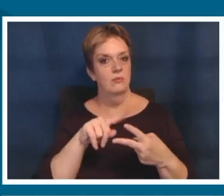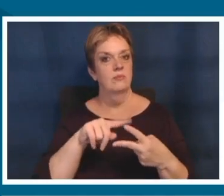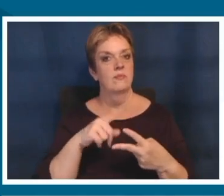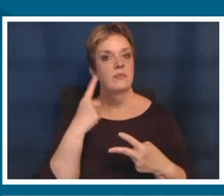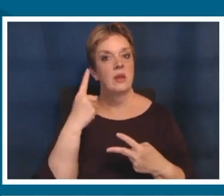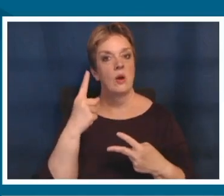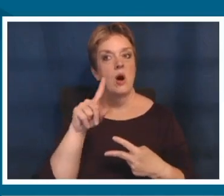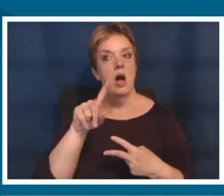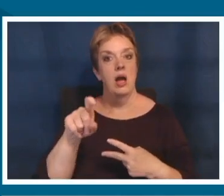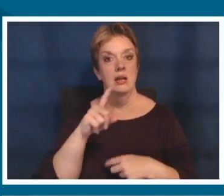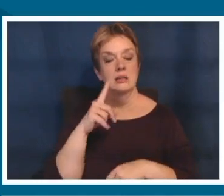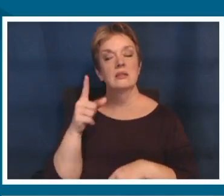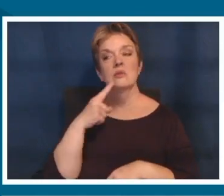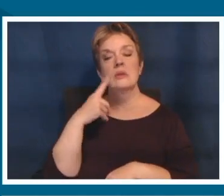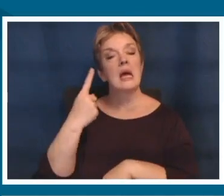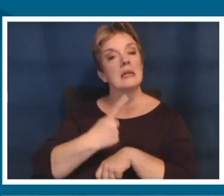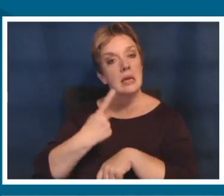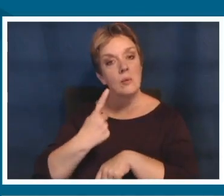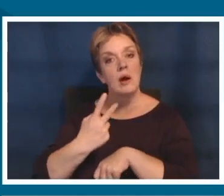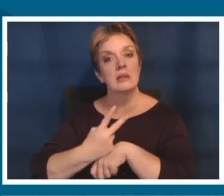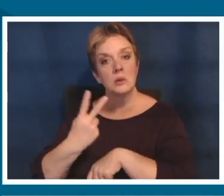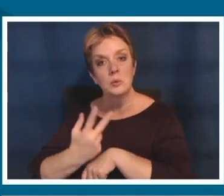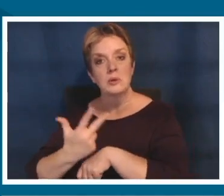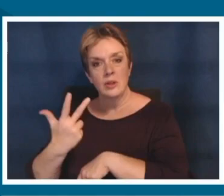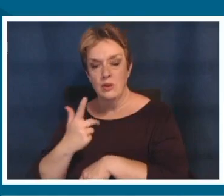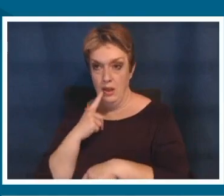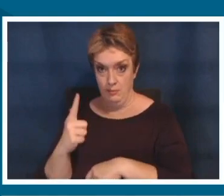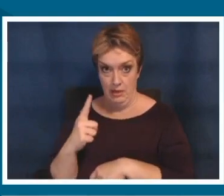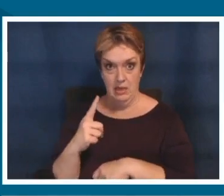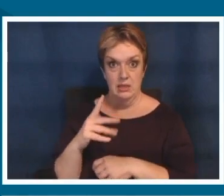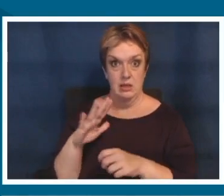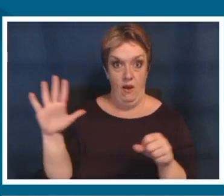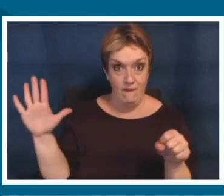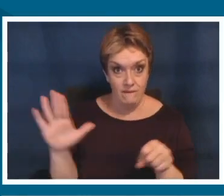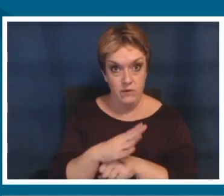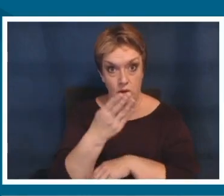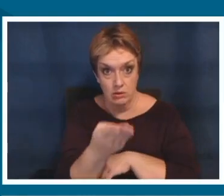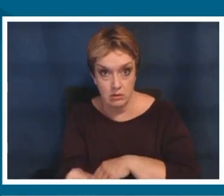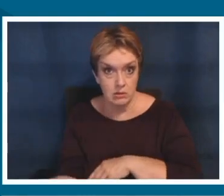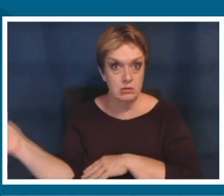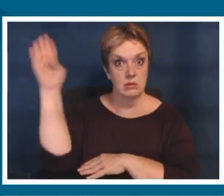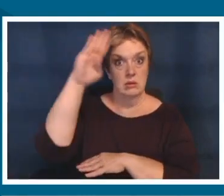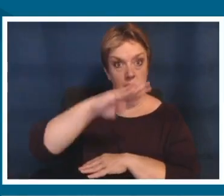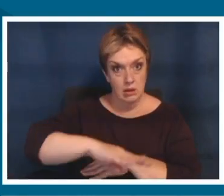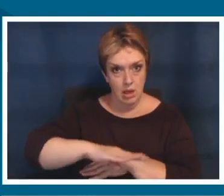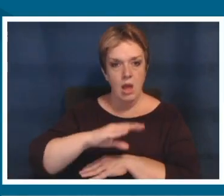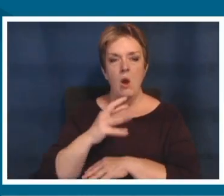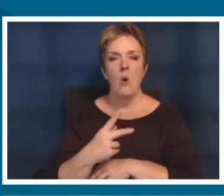a self-contained classroom or a limited time class period in academic rotation